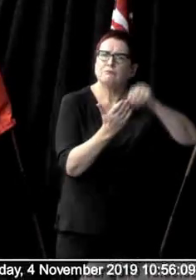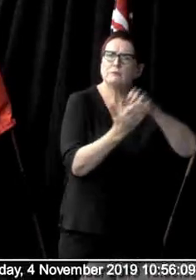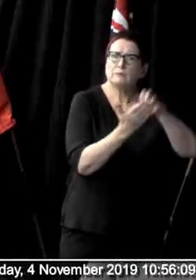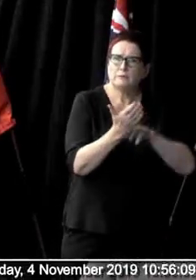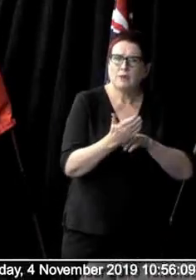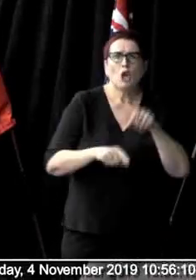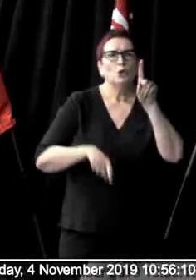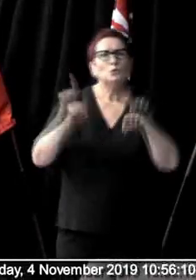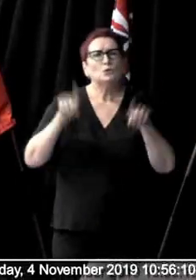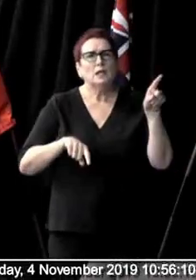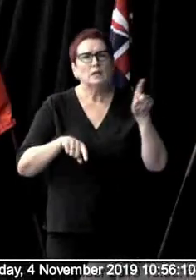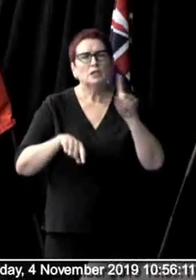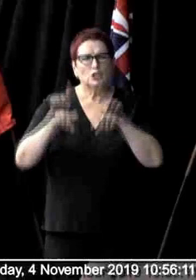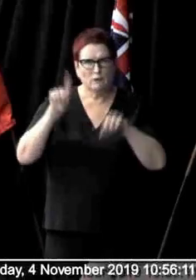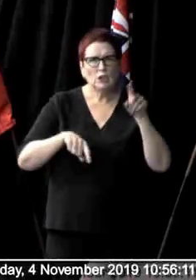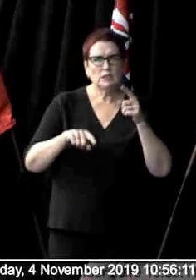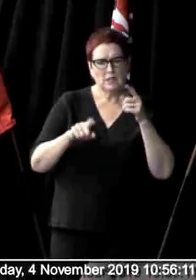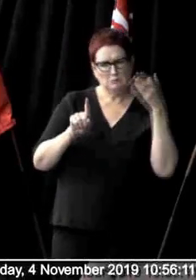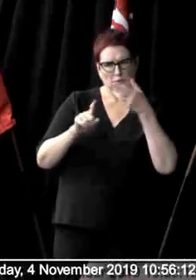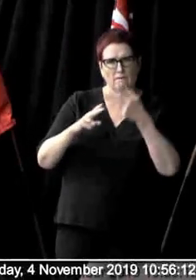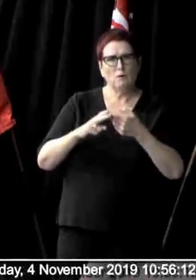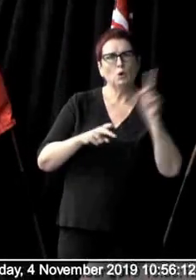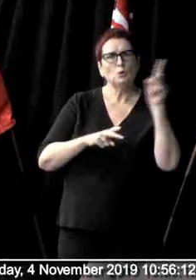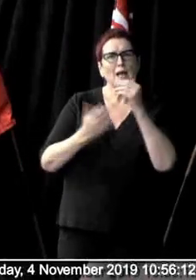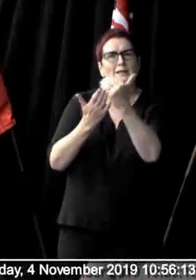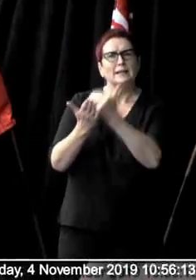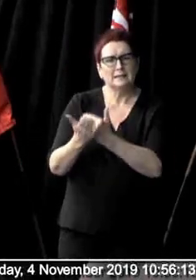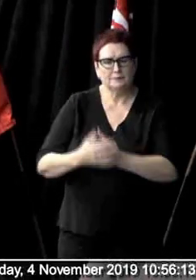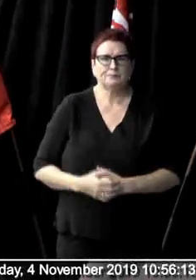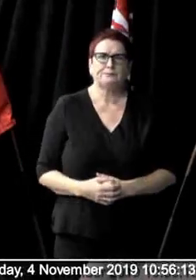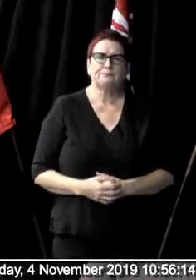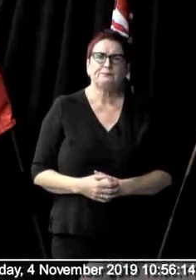Diversity: As a cornerstone of social inclusion it plays an important role